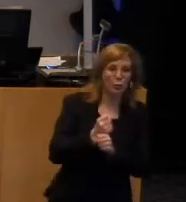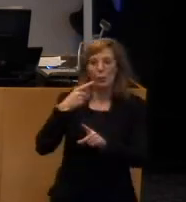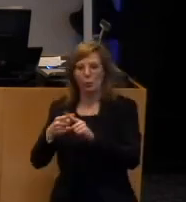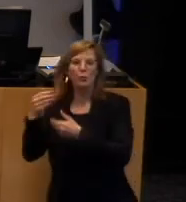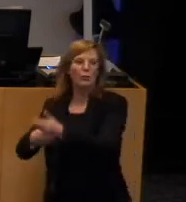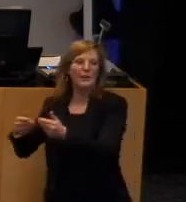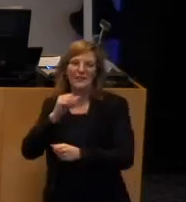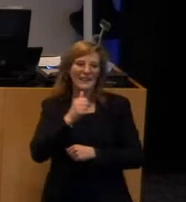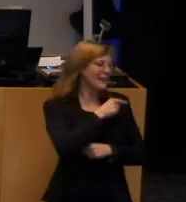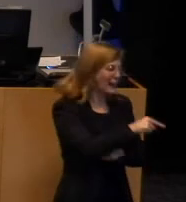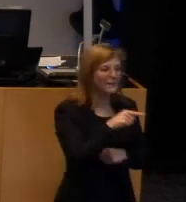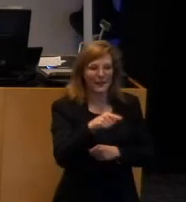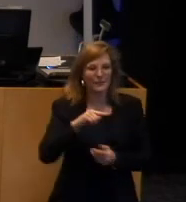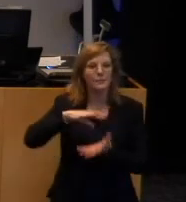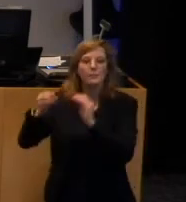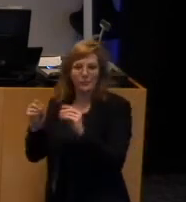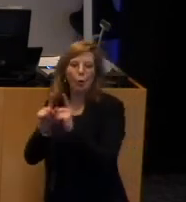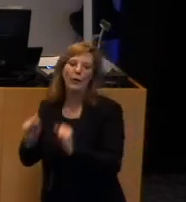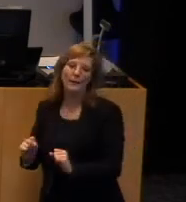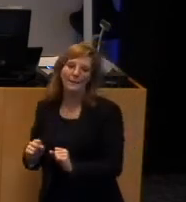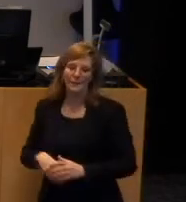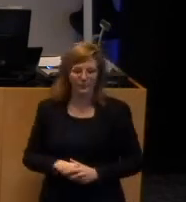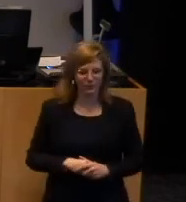So one strategy aimed at both.